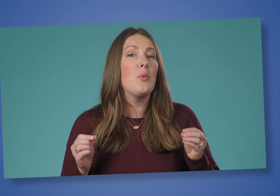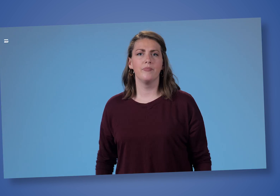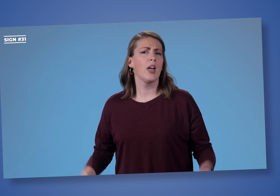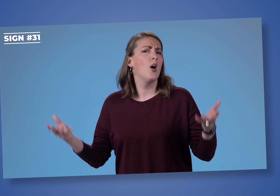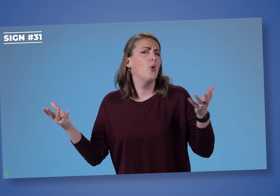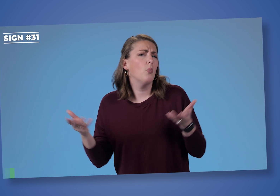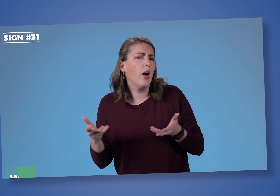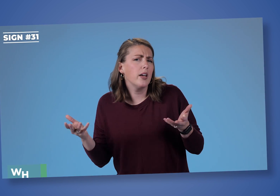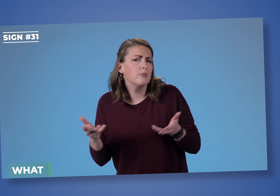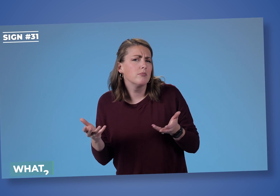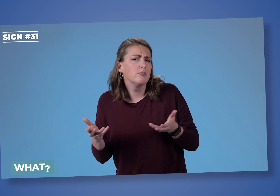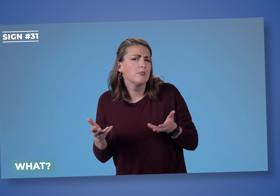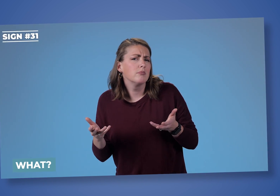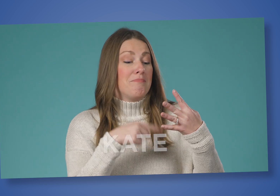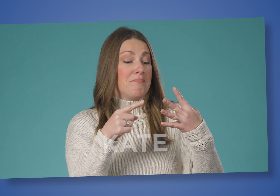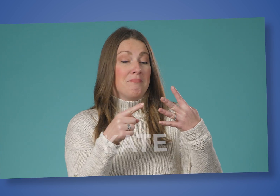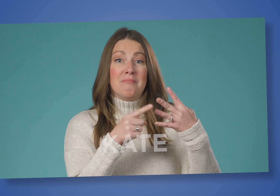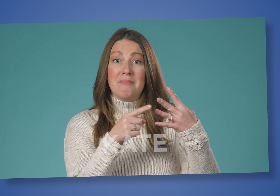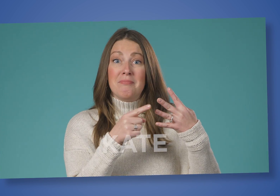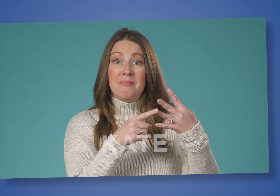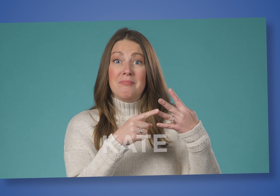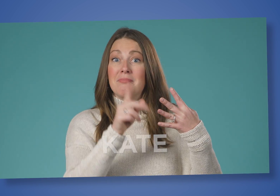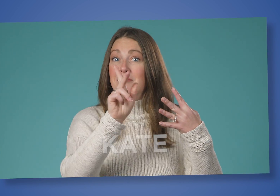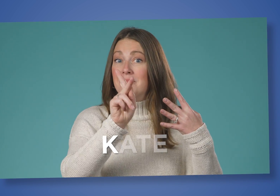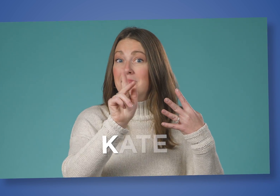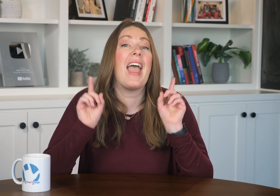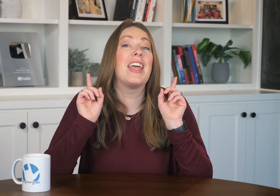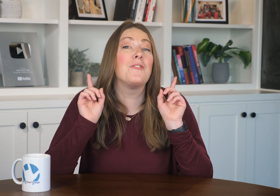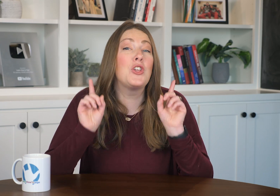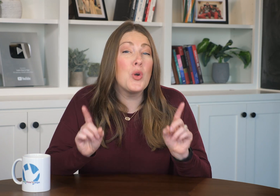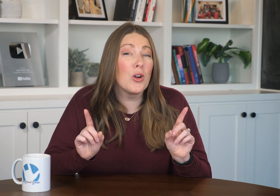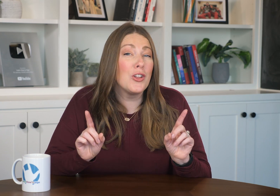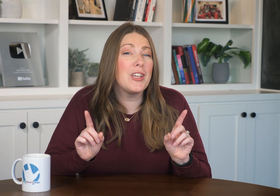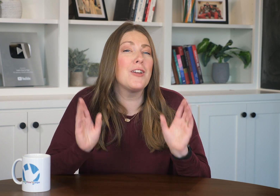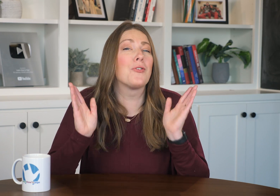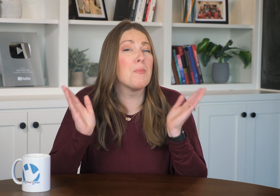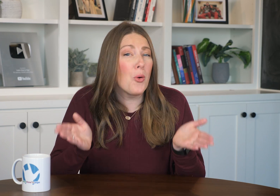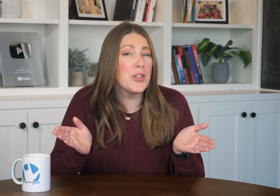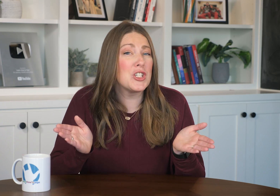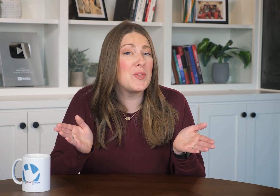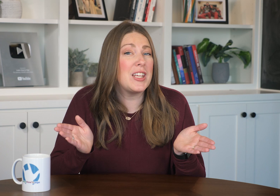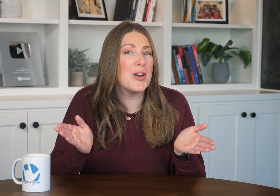videos to get you started on your ASL journey and if you're looking for more than just videos